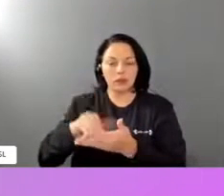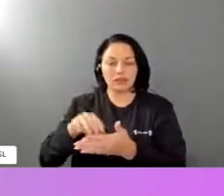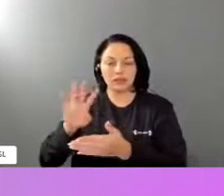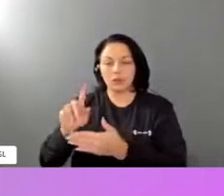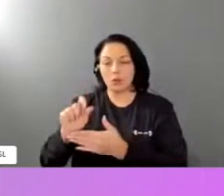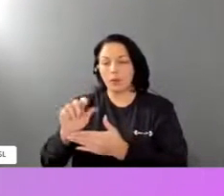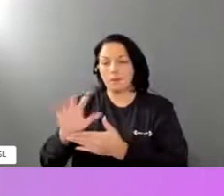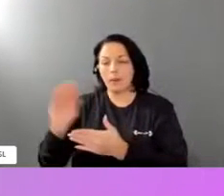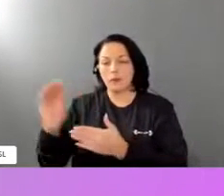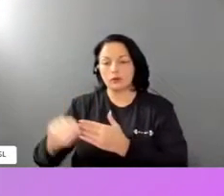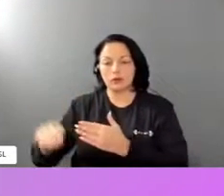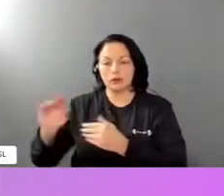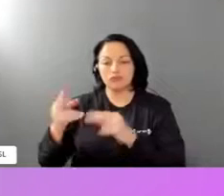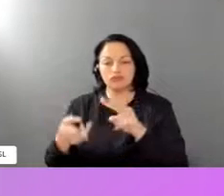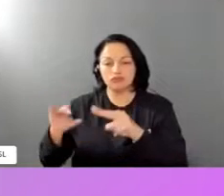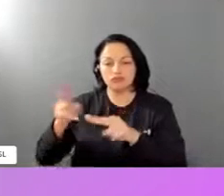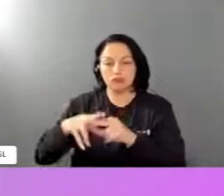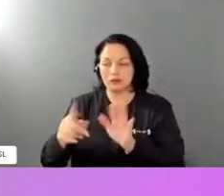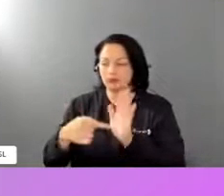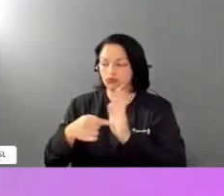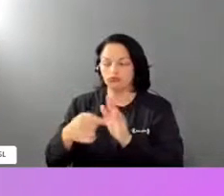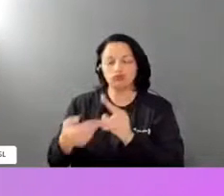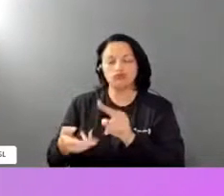scorecard within accessibility fundamentals mentions in